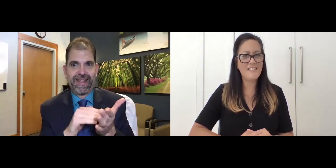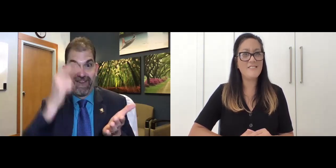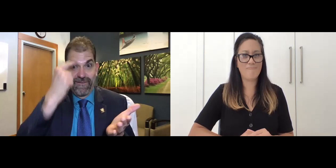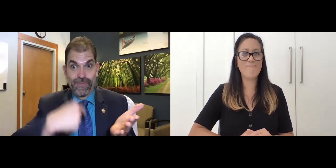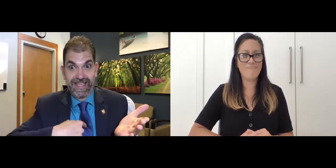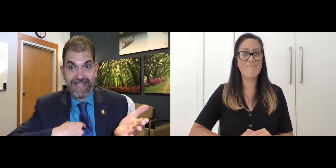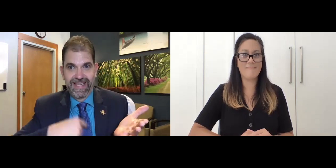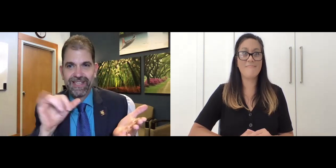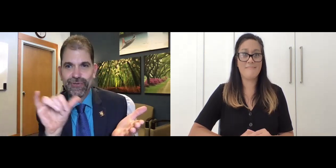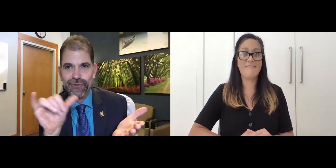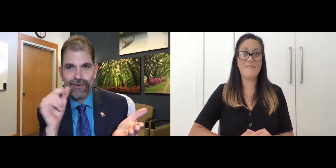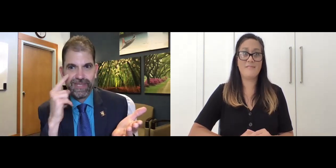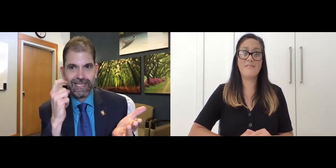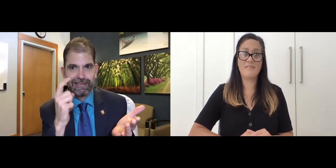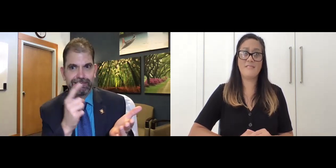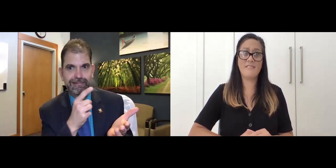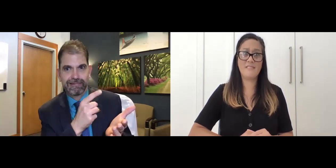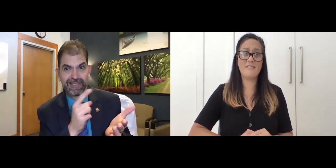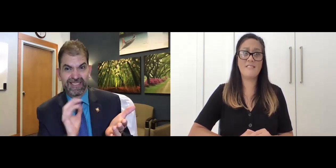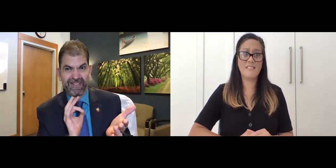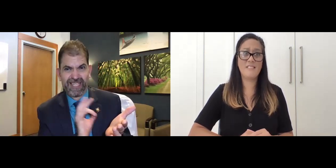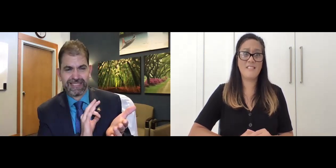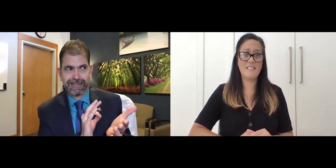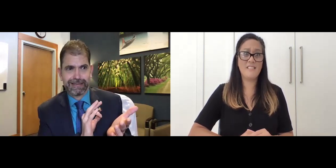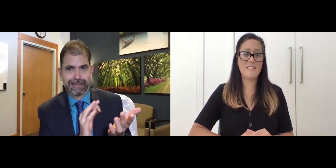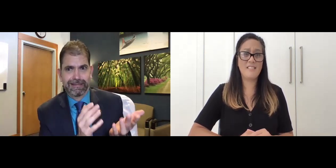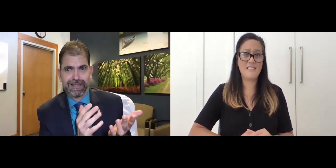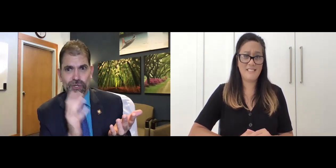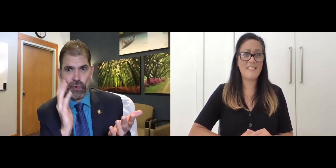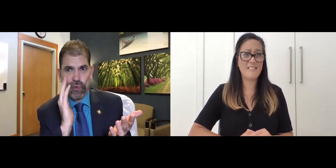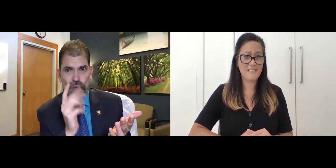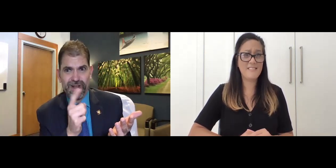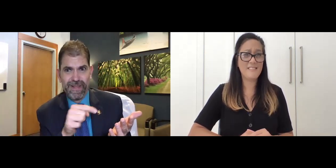to dispel any fears they might have about having me as their student.